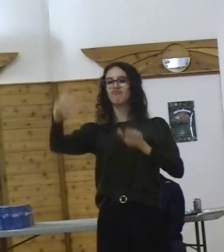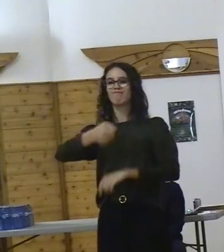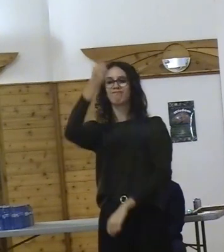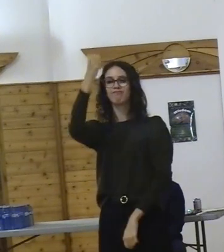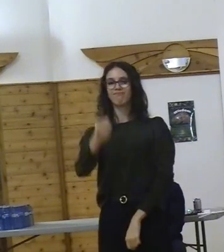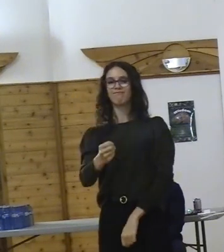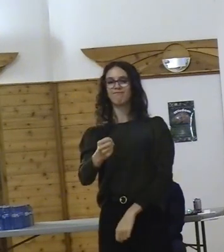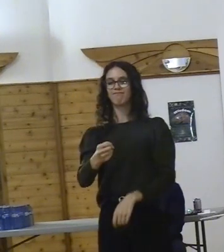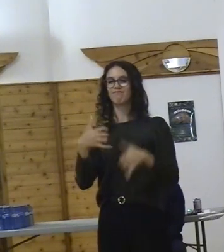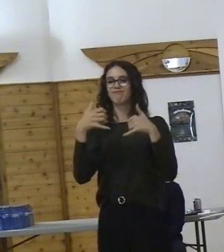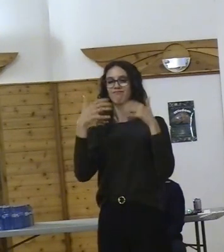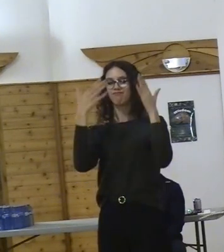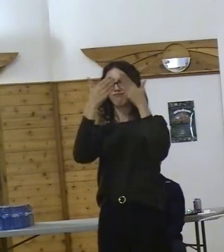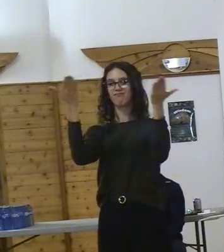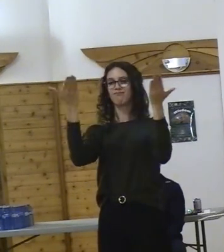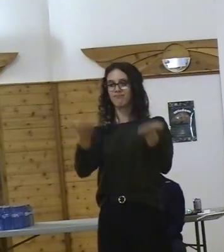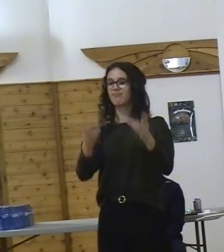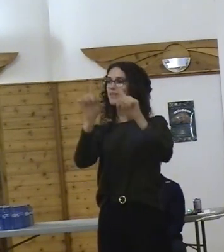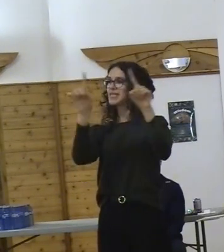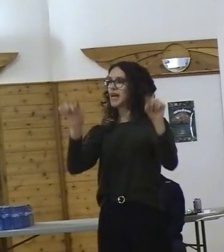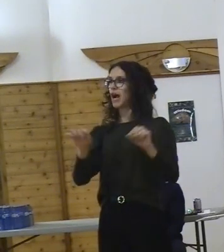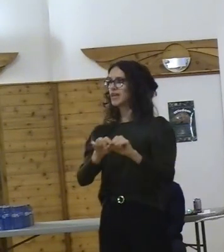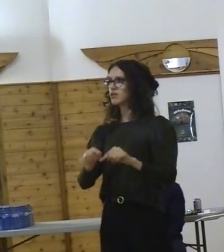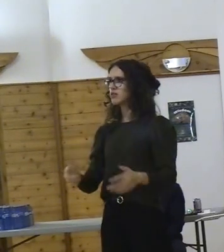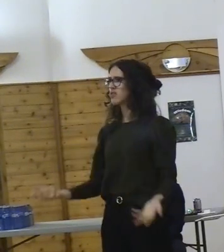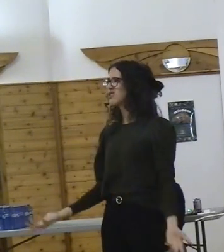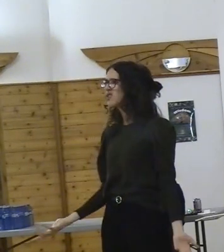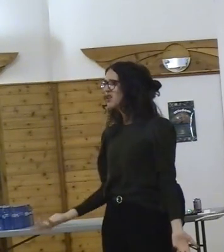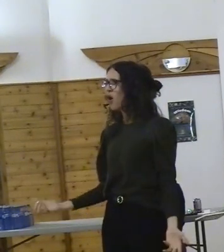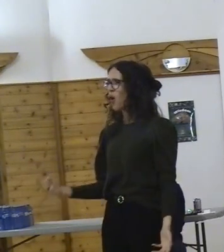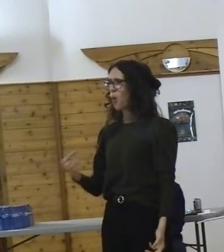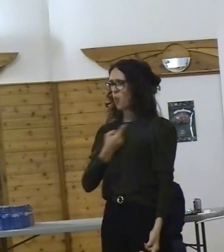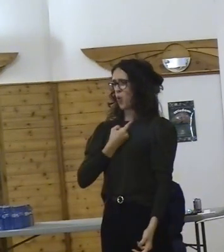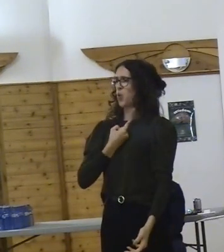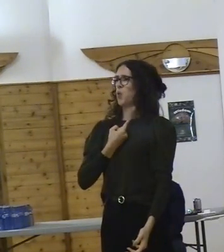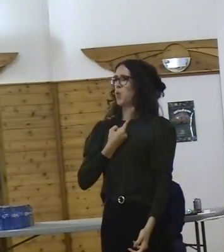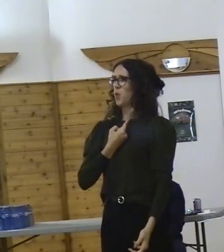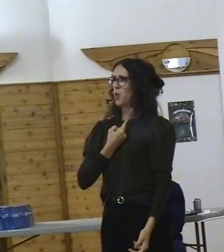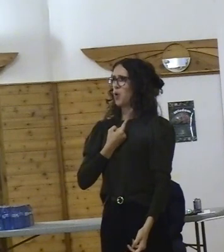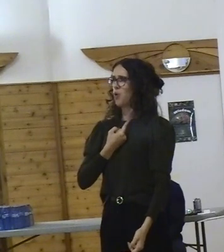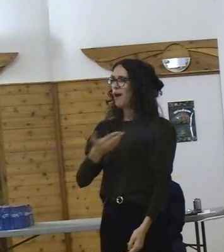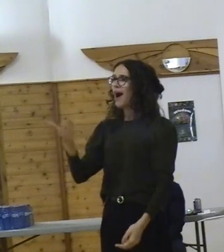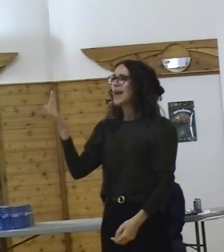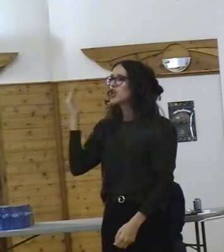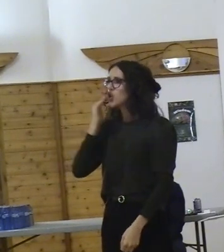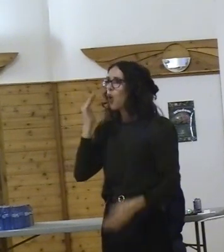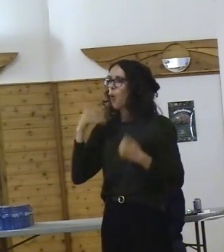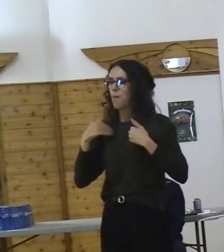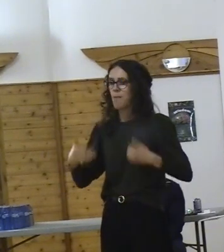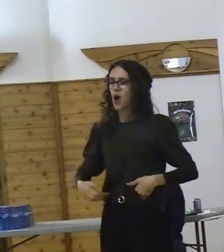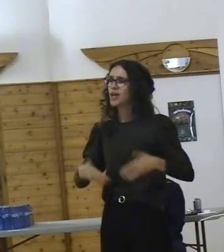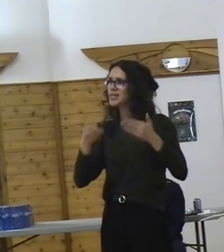They know she's there. They dug six days.